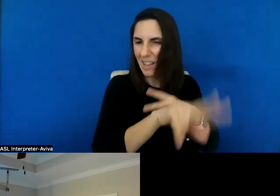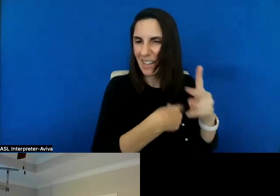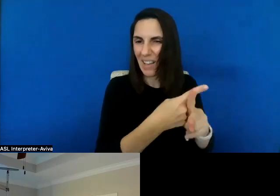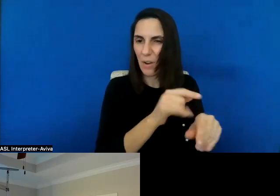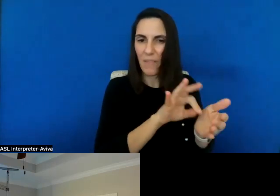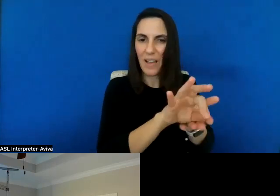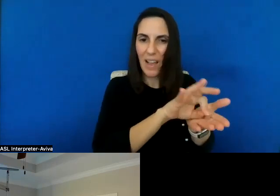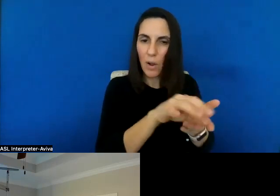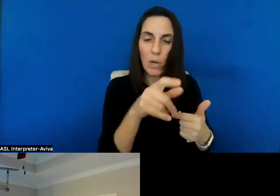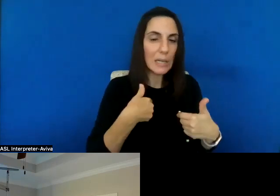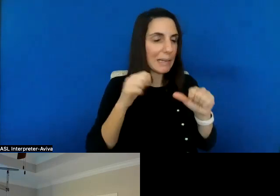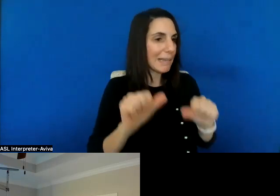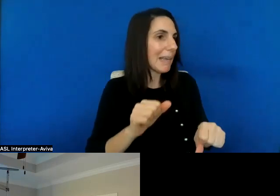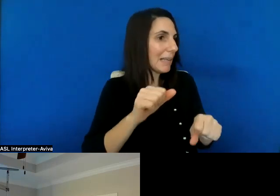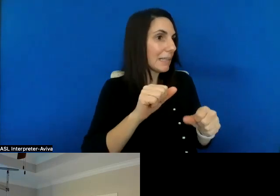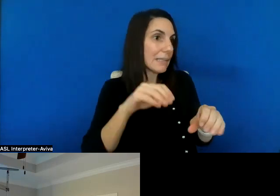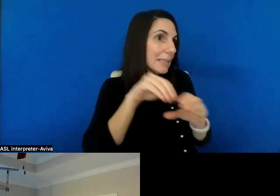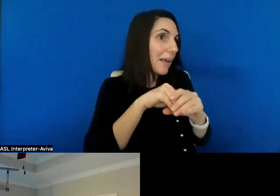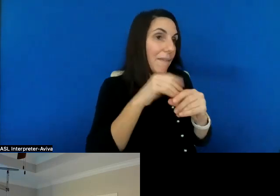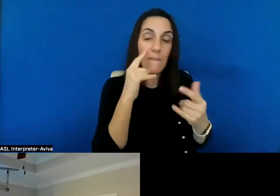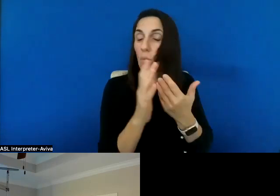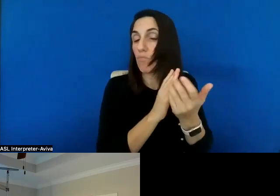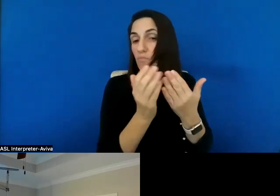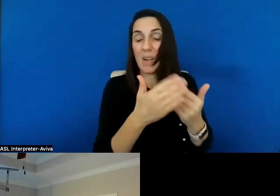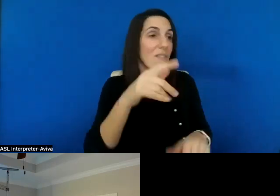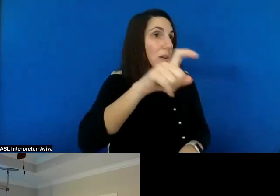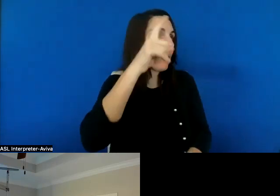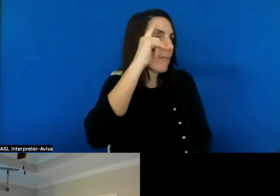to save for unexpected needs, or whatever the future made you hold, and I know that